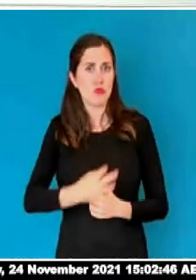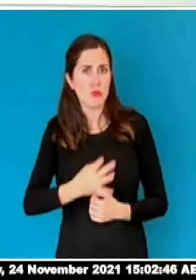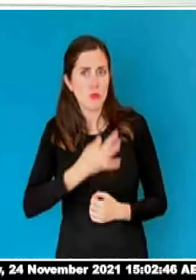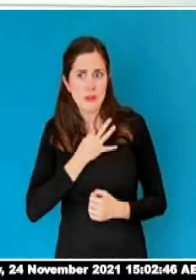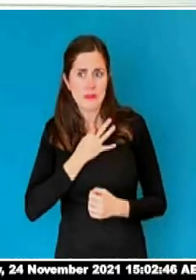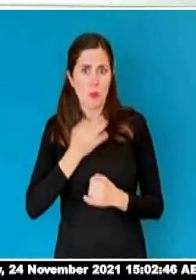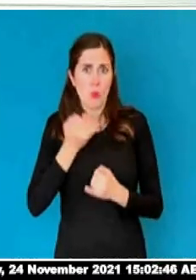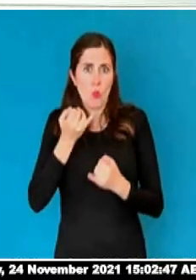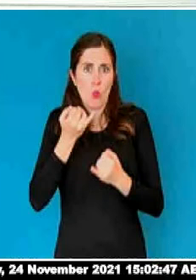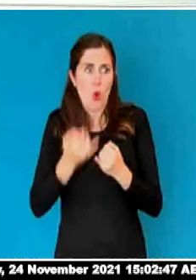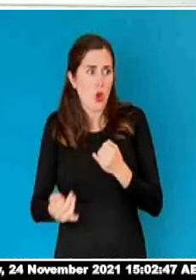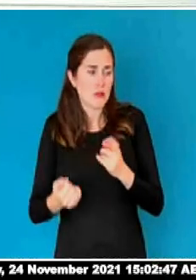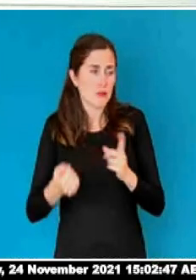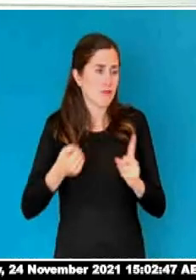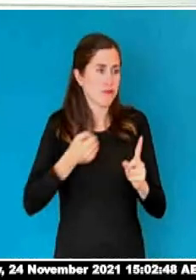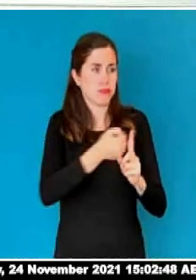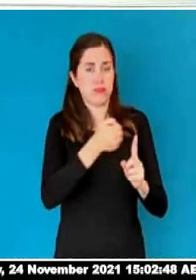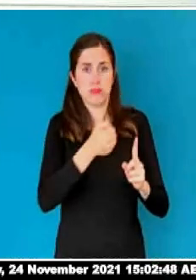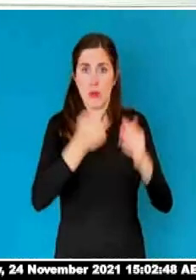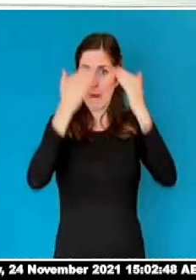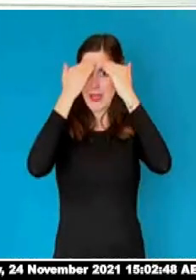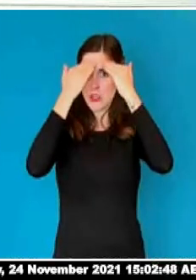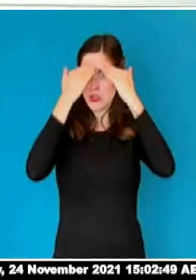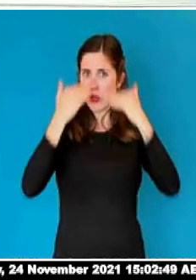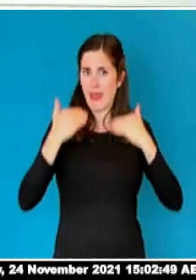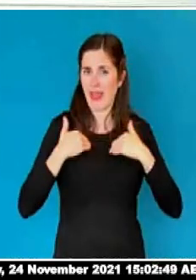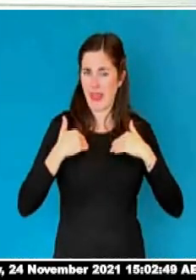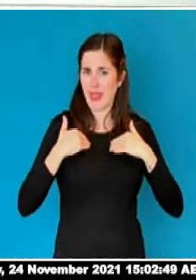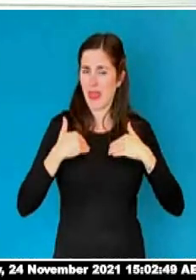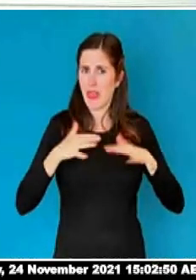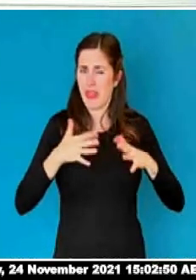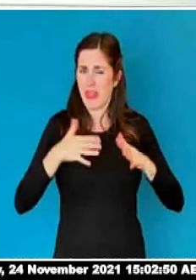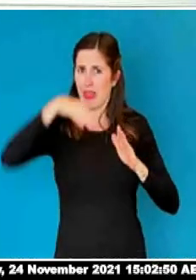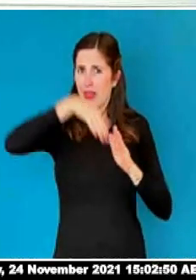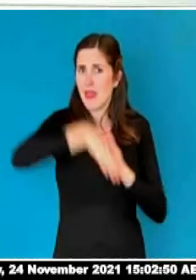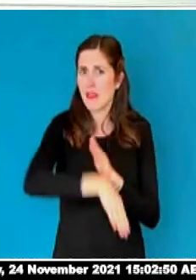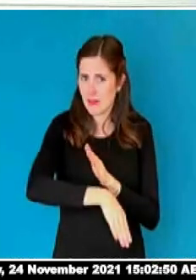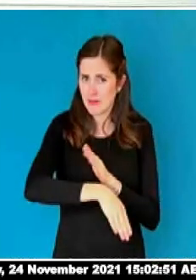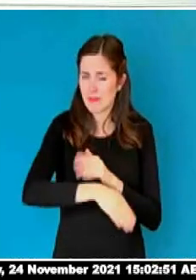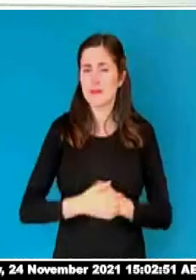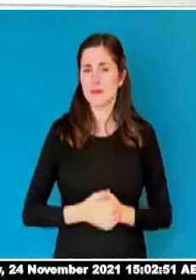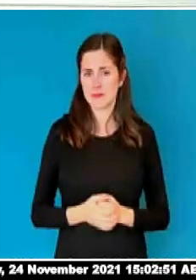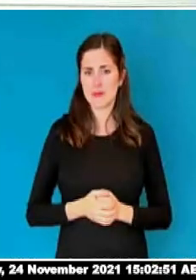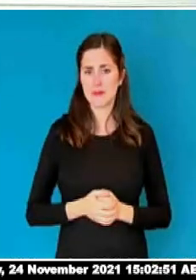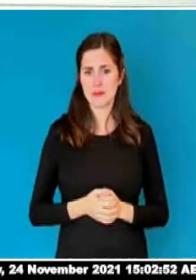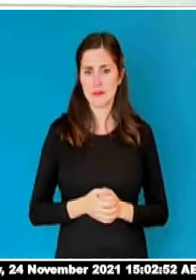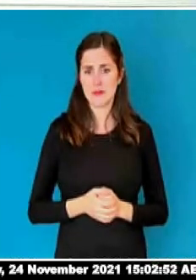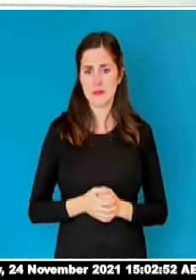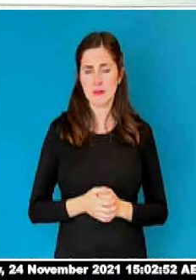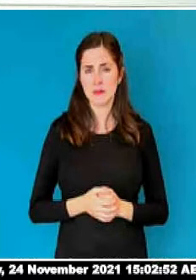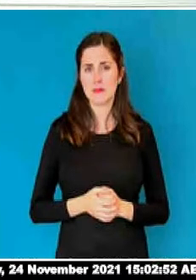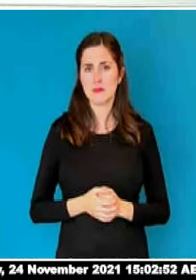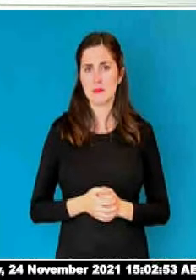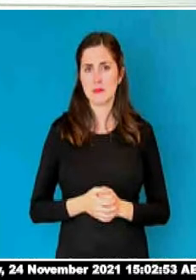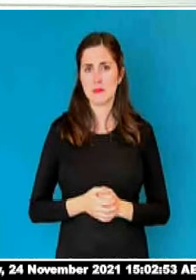to risks to their health and safety, and risks are eliminated, as far as reasonably